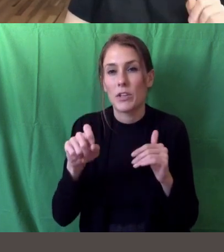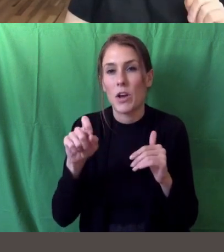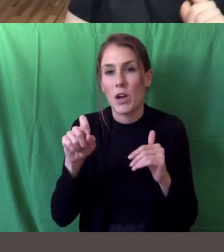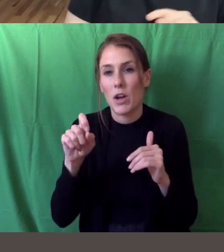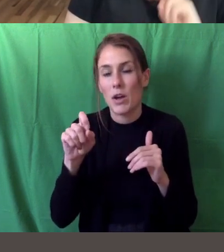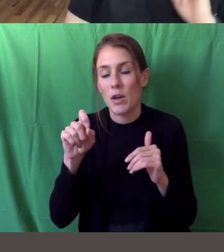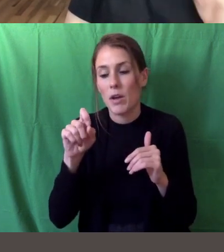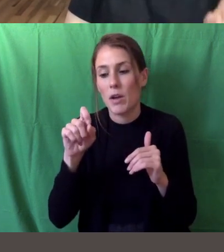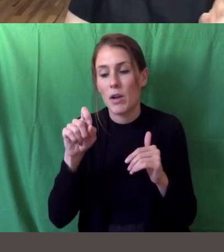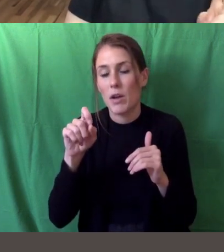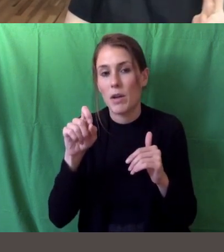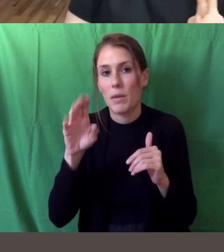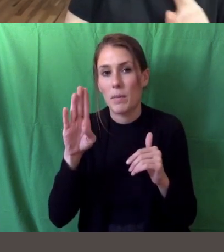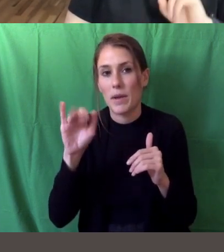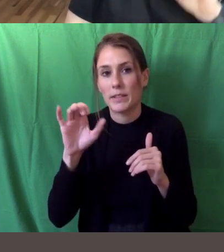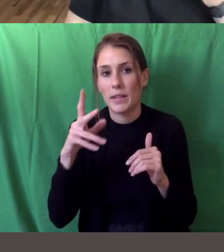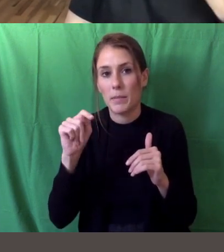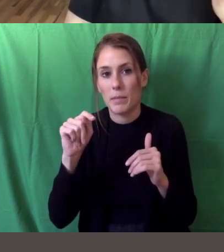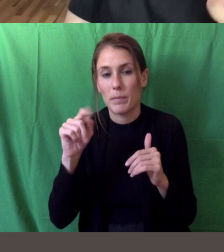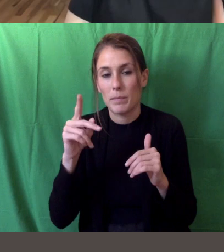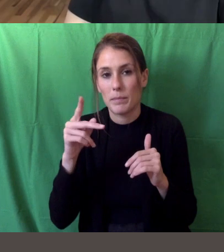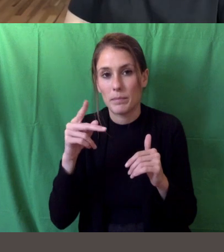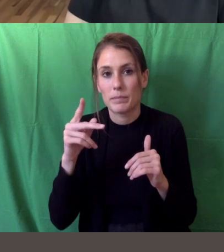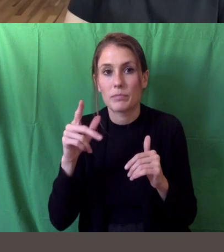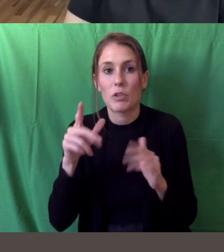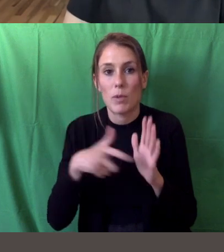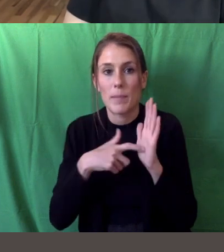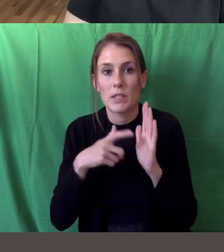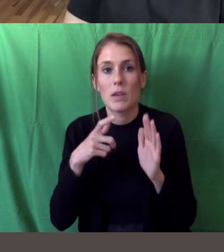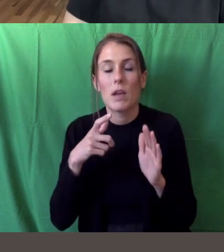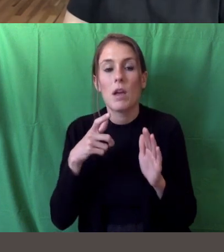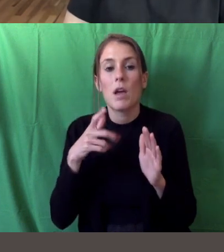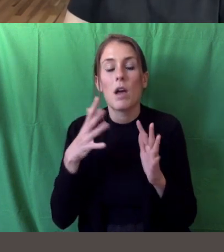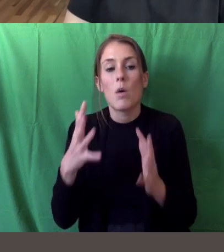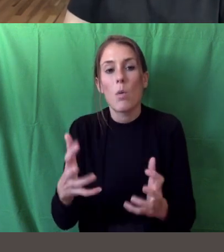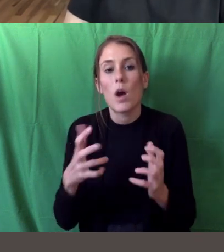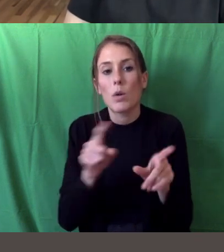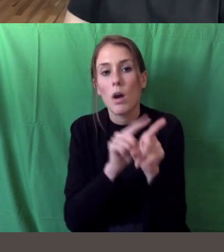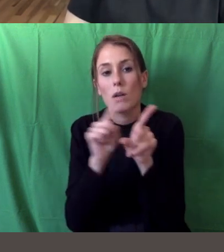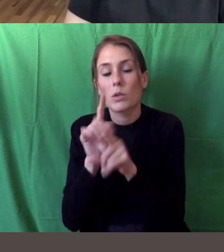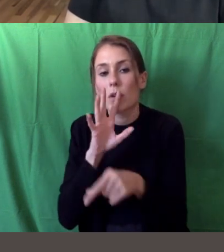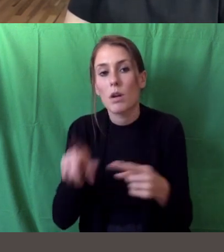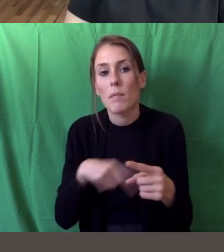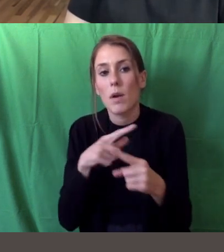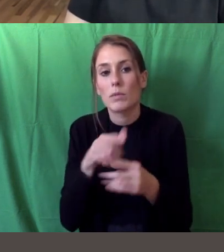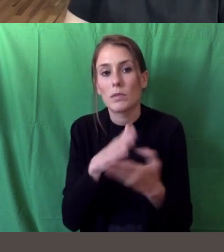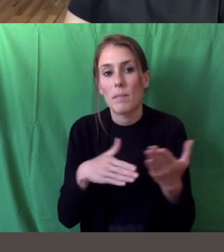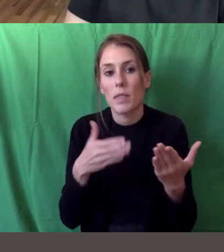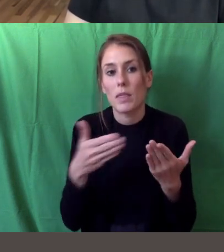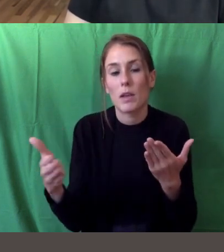Azure YAML and infrastructure as code. Those are the two big things. But I want to take a second to also talk about some things